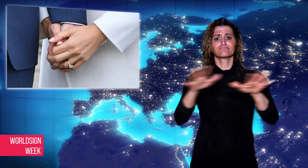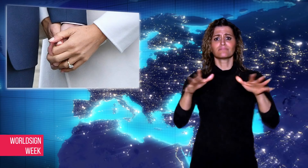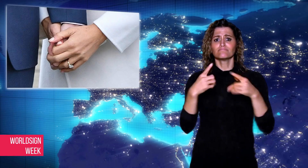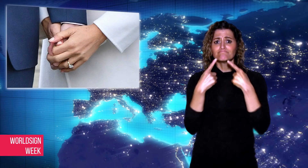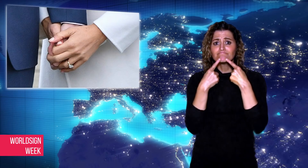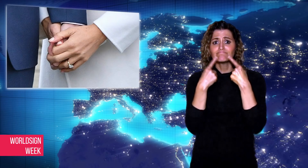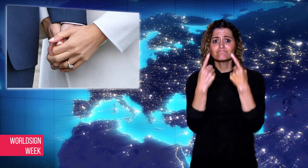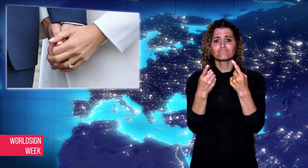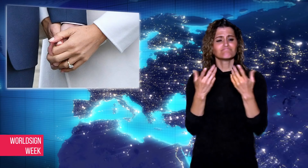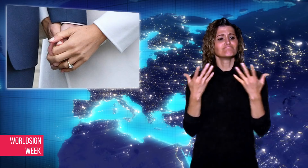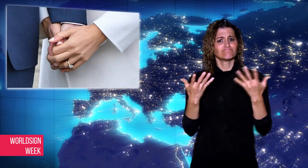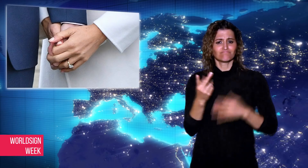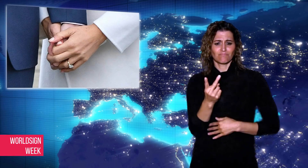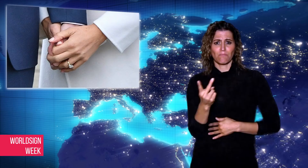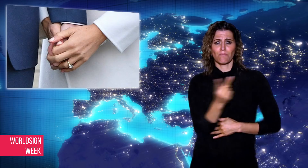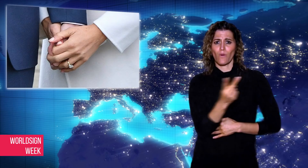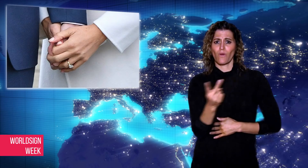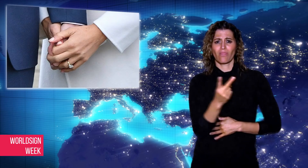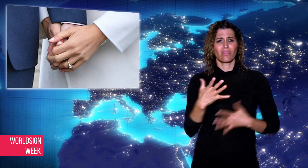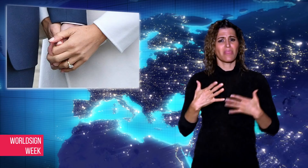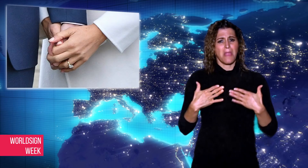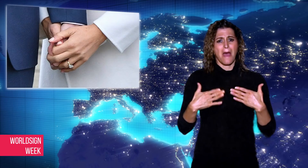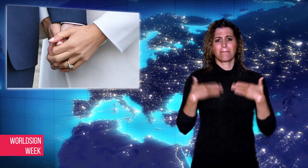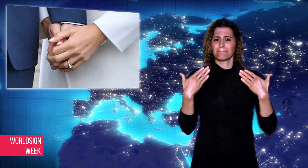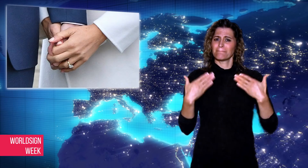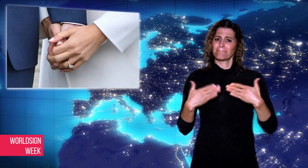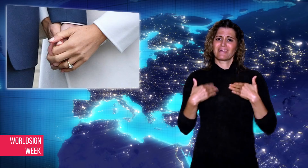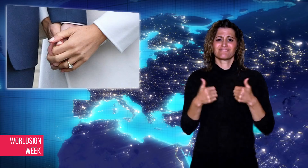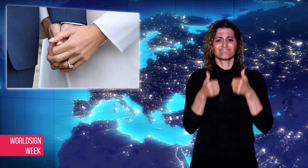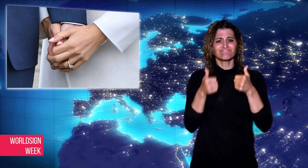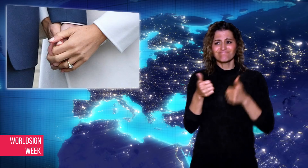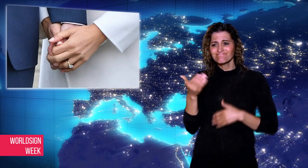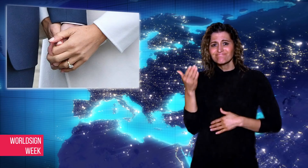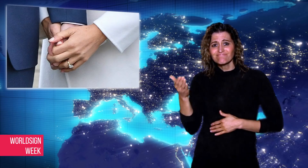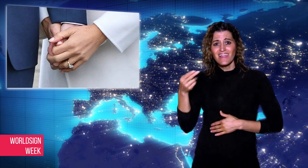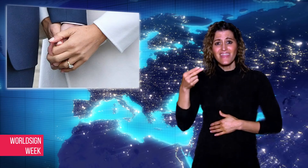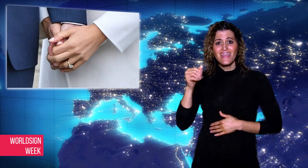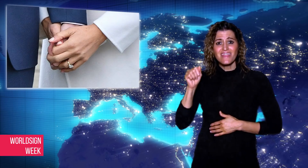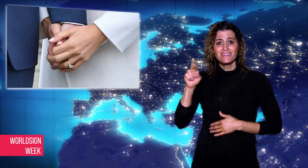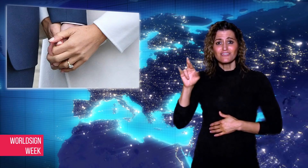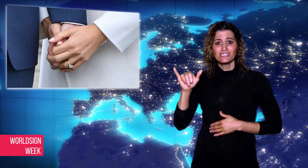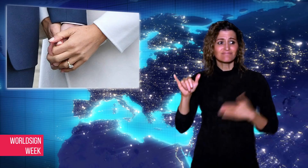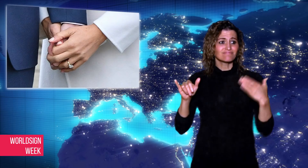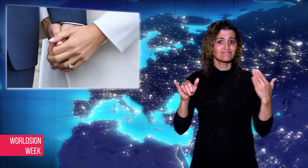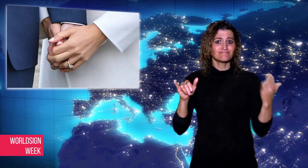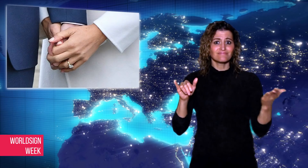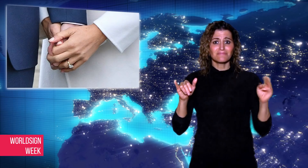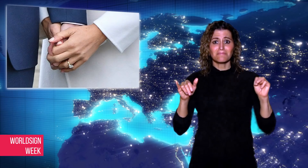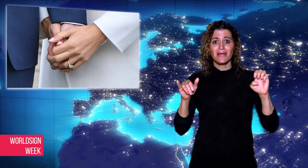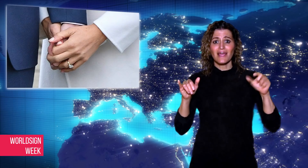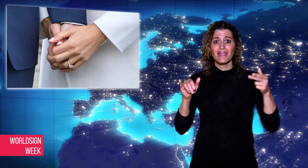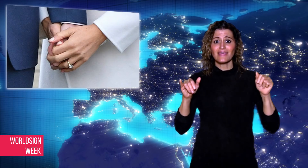for the couple and wish them every